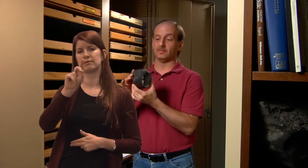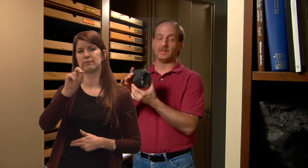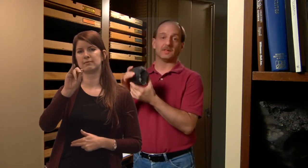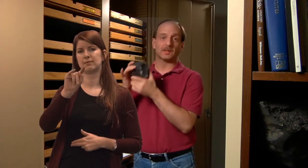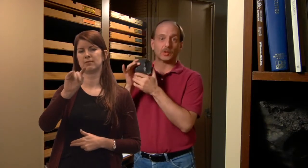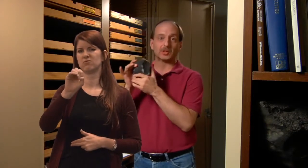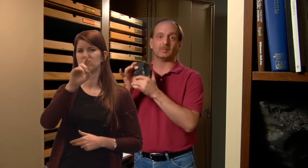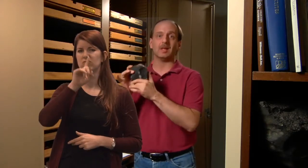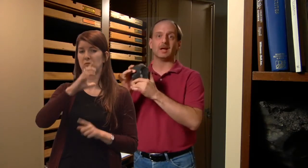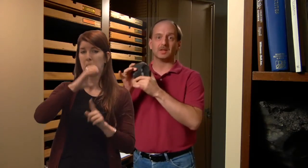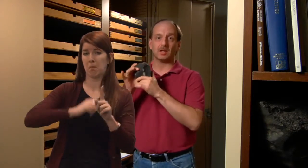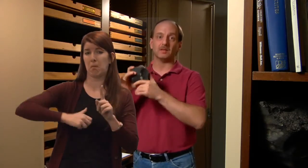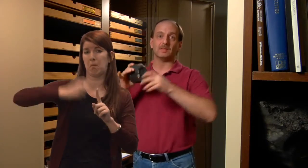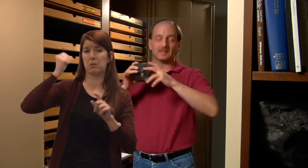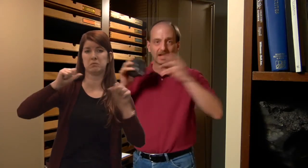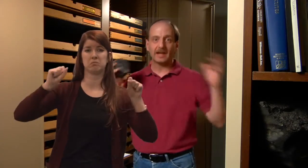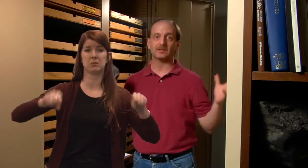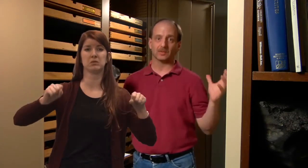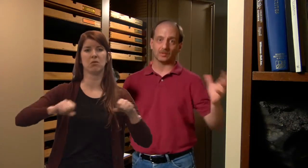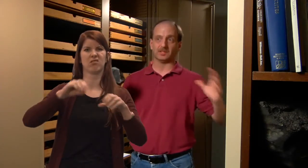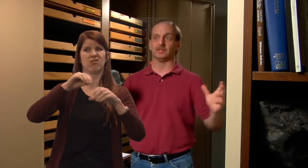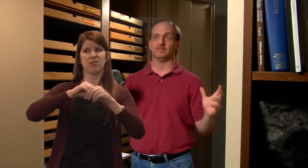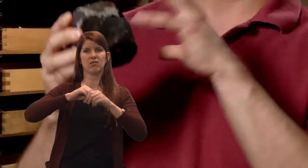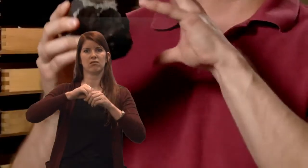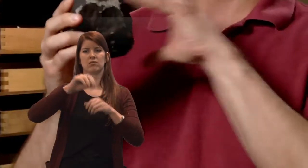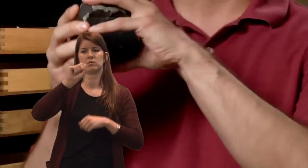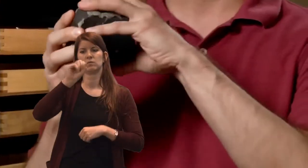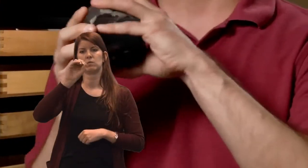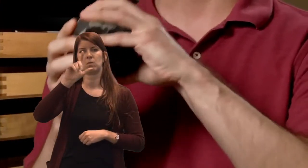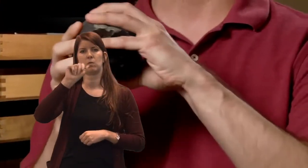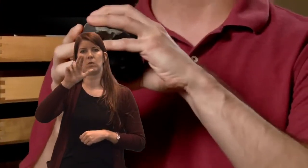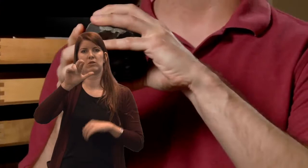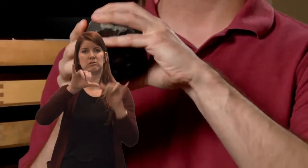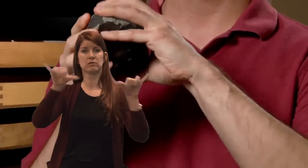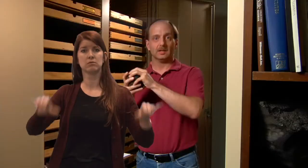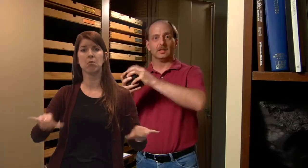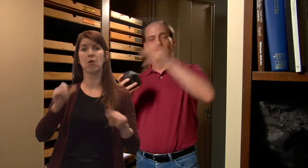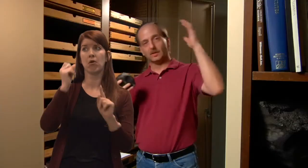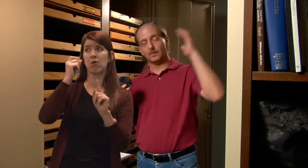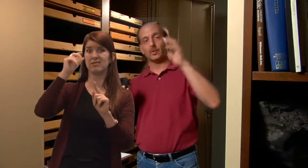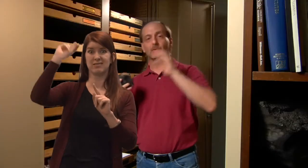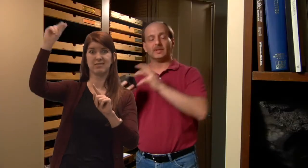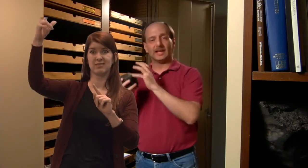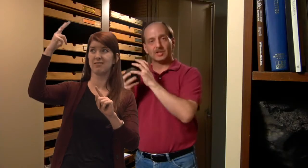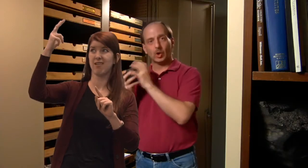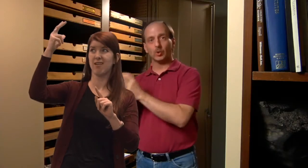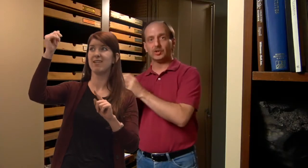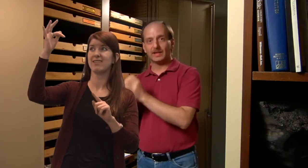these are the starting blocks of the entire solar system. If you cool down the sun, to the point where you could actually hold it